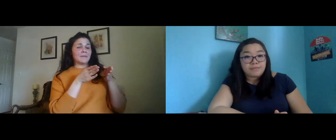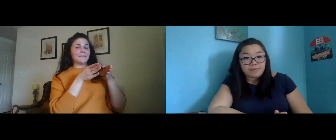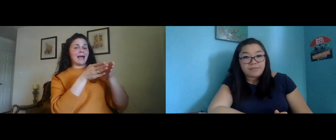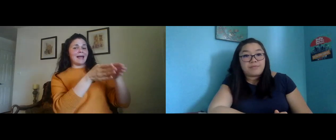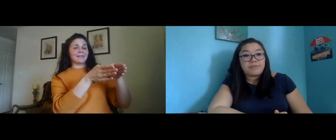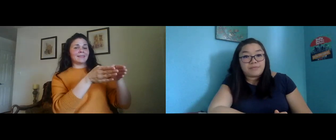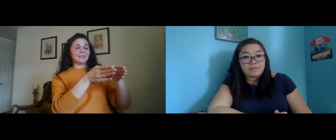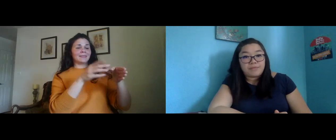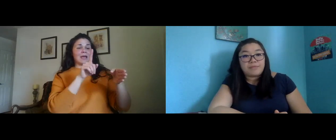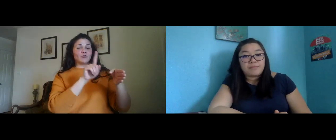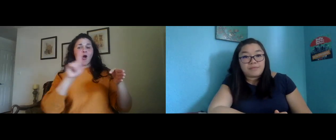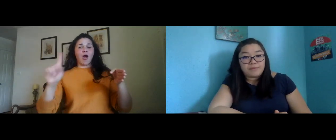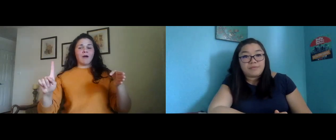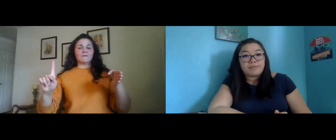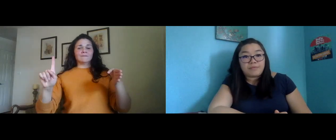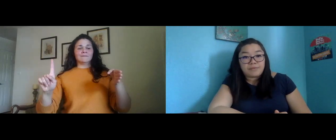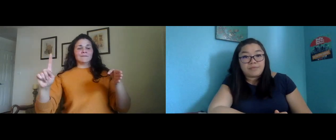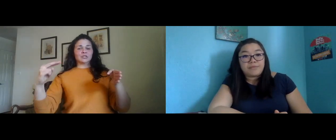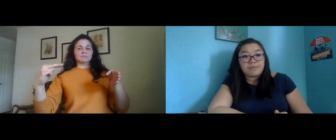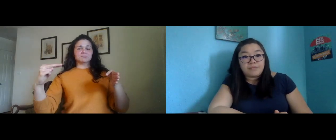and keep it in sight,